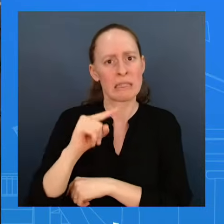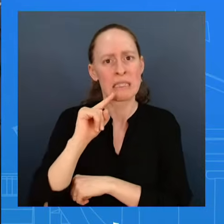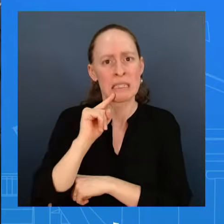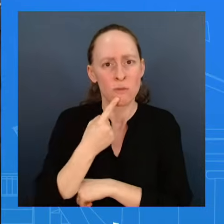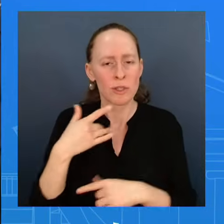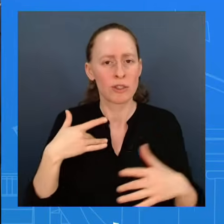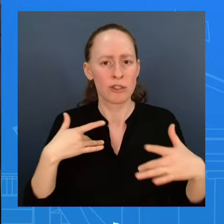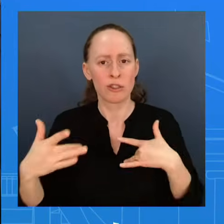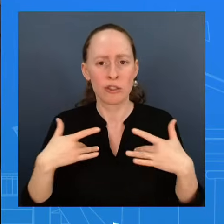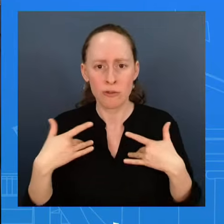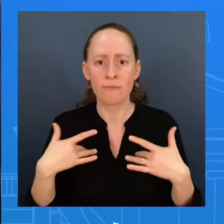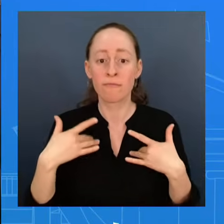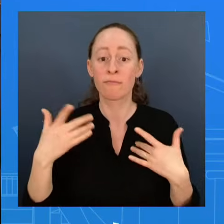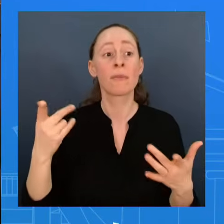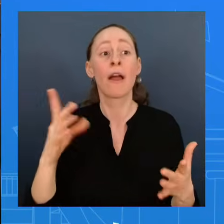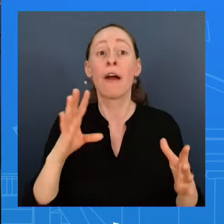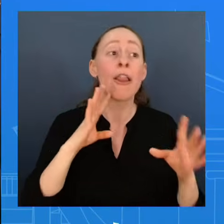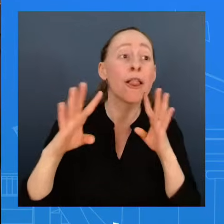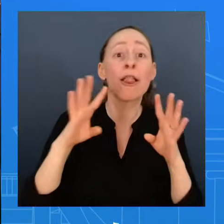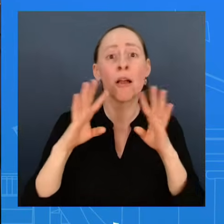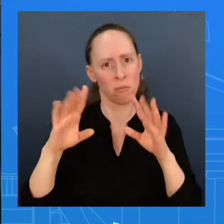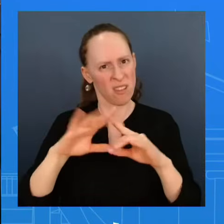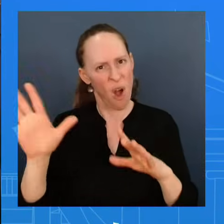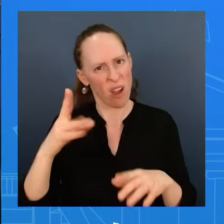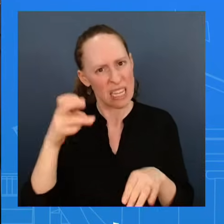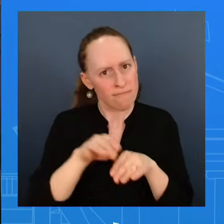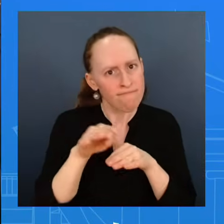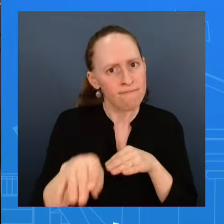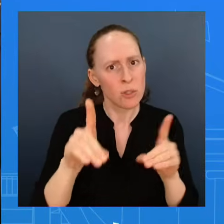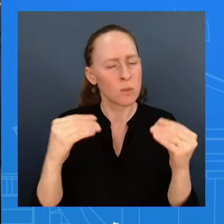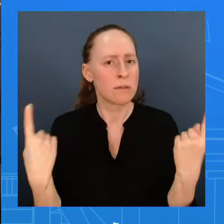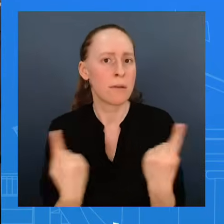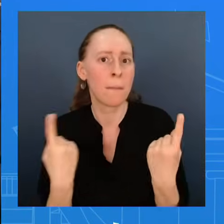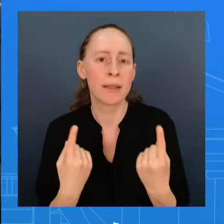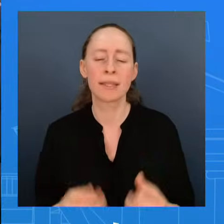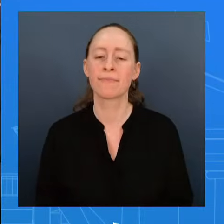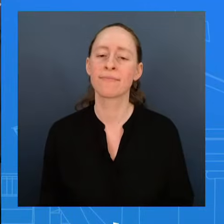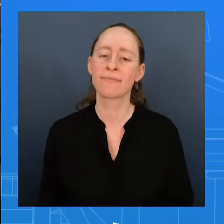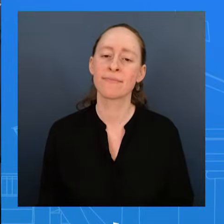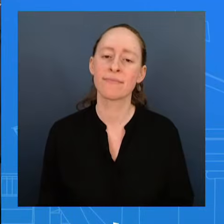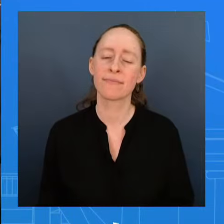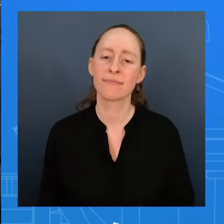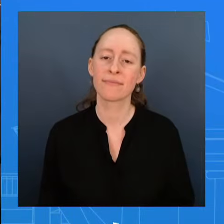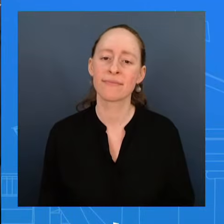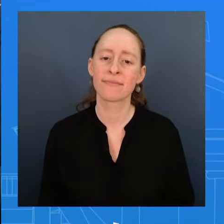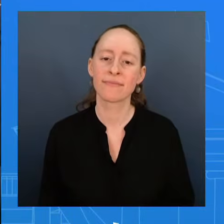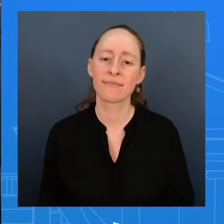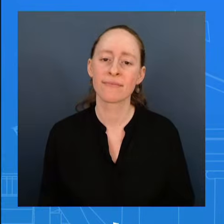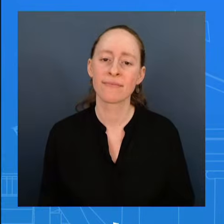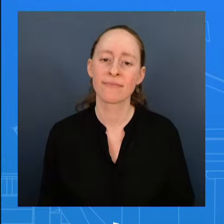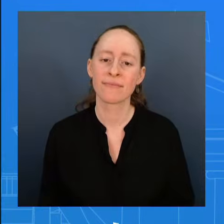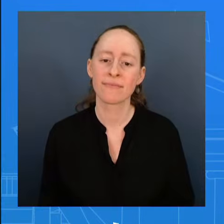does the President support those police clearing operations, like we saw in New York, like we've seen on other -- seen on other college campuses? Ms. Jean-Pierre: Look, we've been very clear